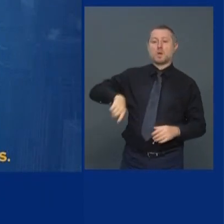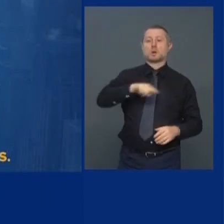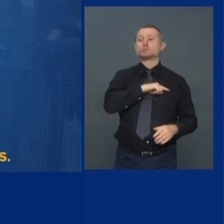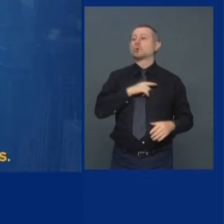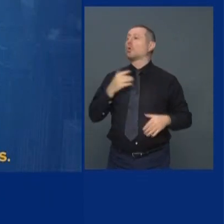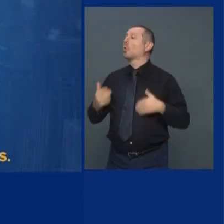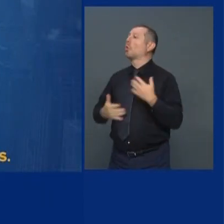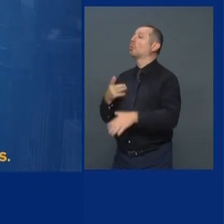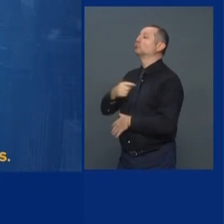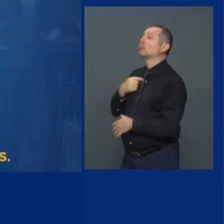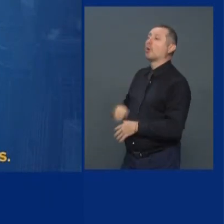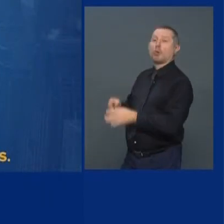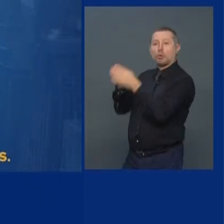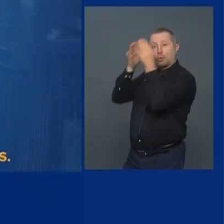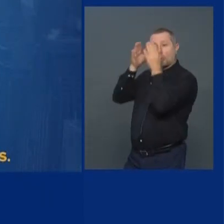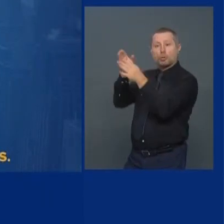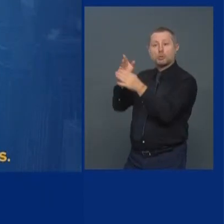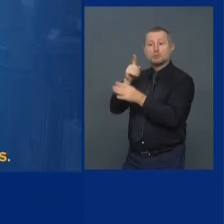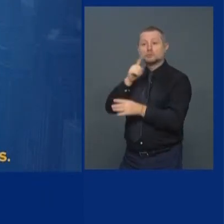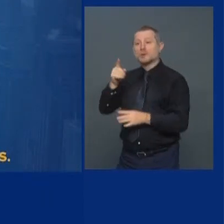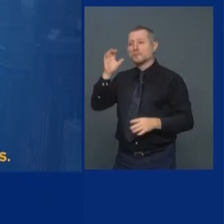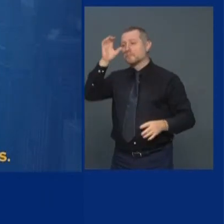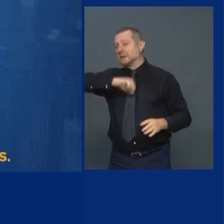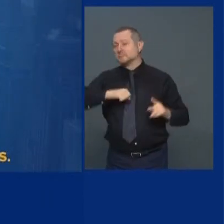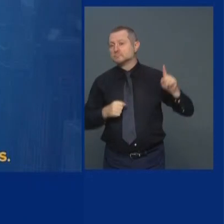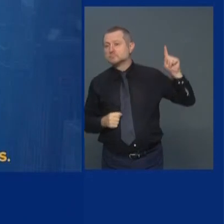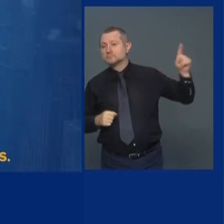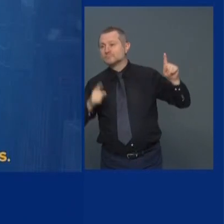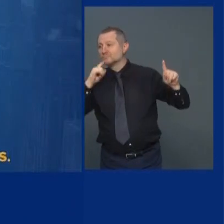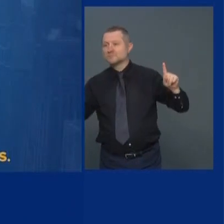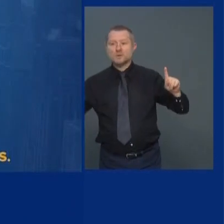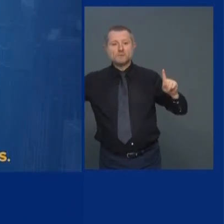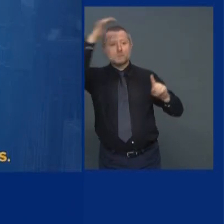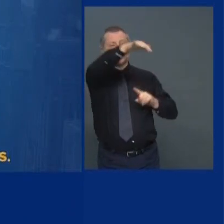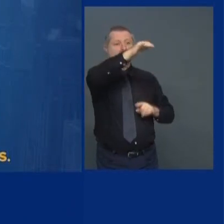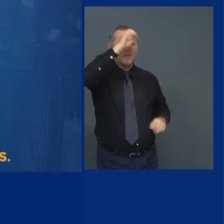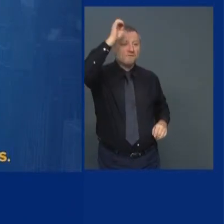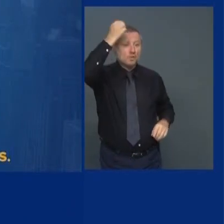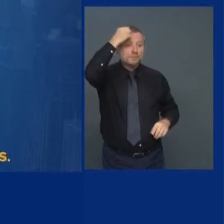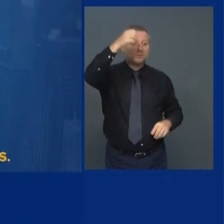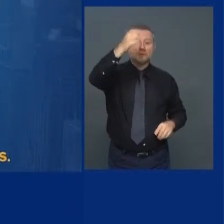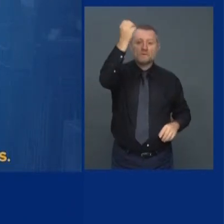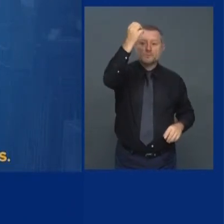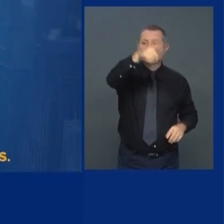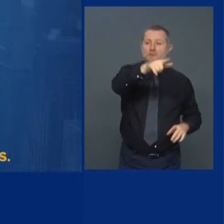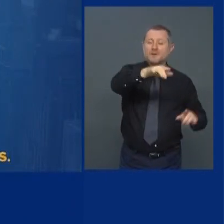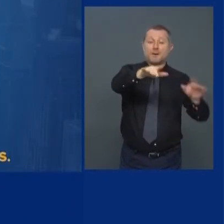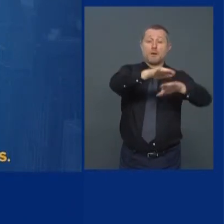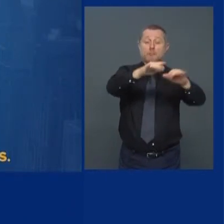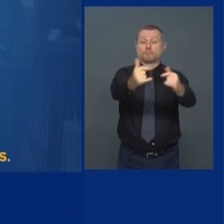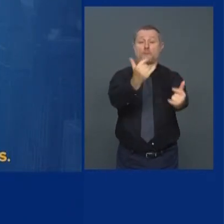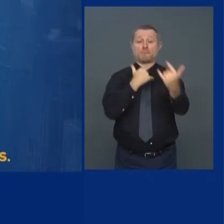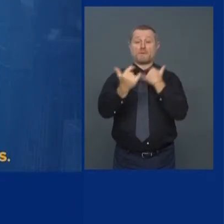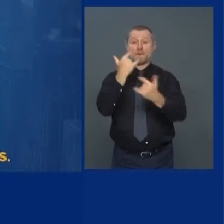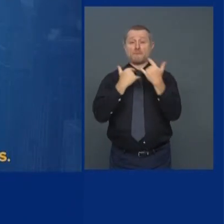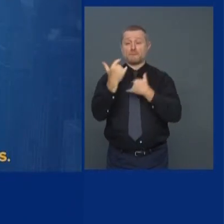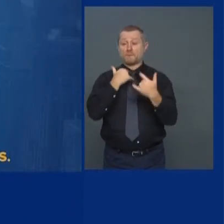THEY WERE WRONG. IT'S THE FEDERAL GOVERNMENT THAT ALLOWED US TO BE AMBUSHED BY COVID.